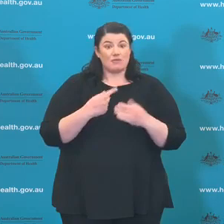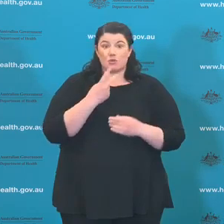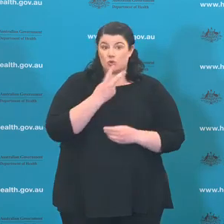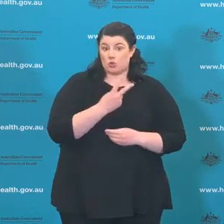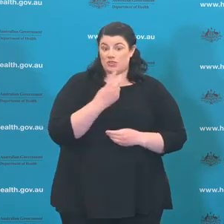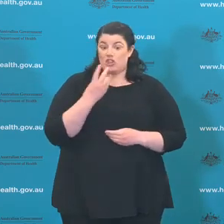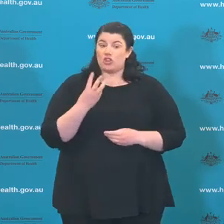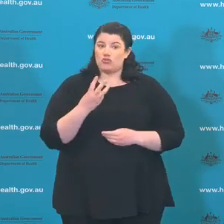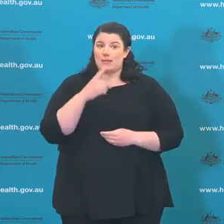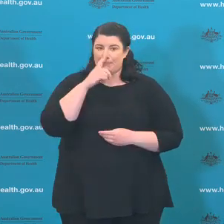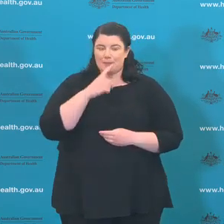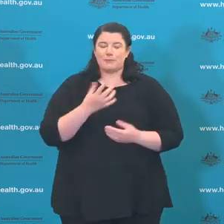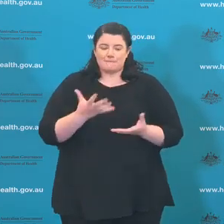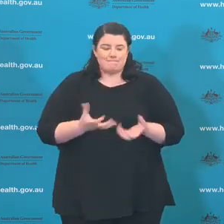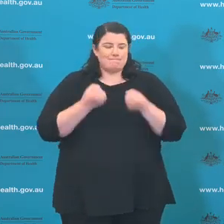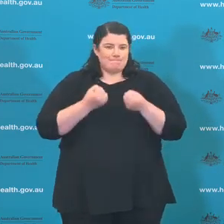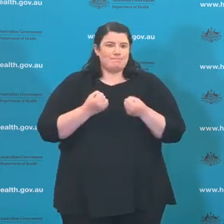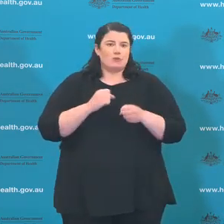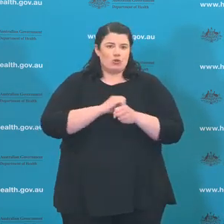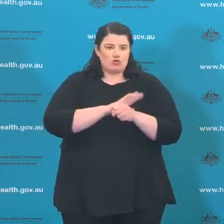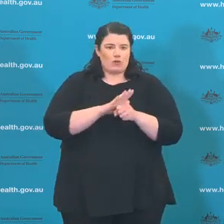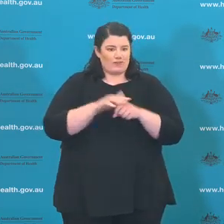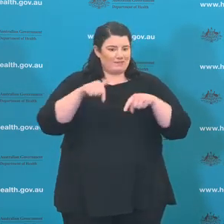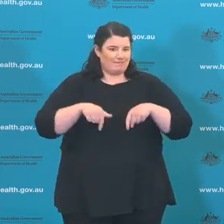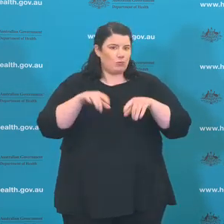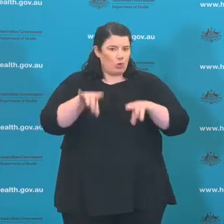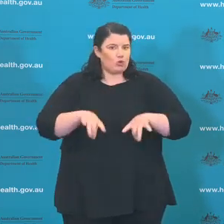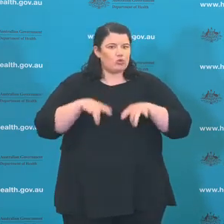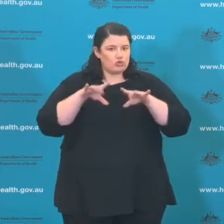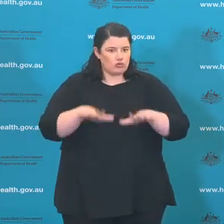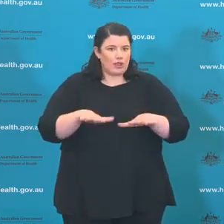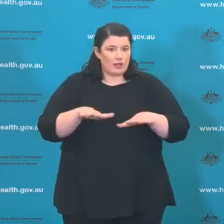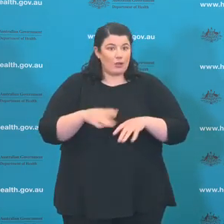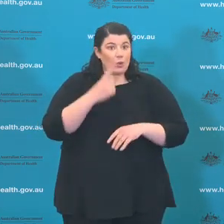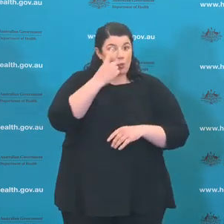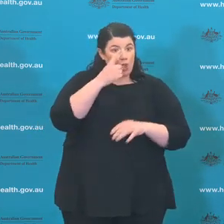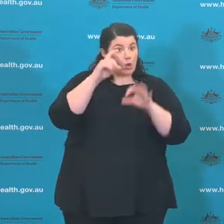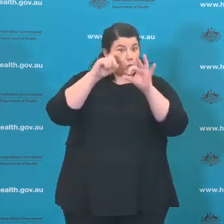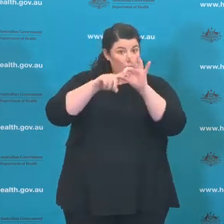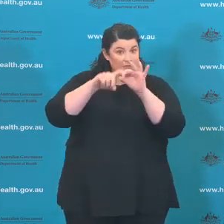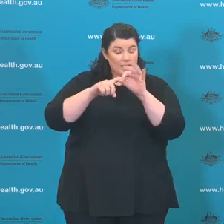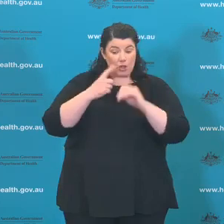new confirmed cases in Australia, one in Queensland, one in New South Wales and